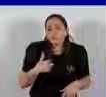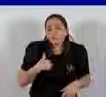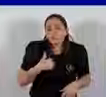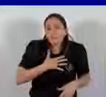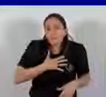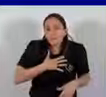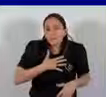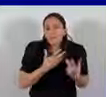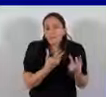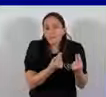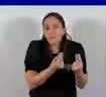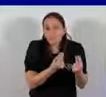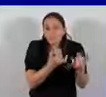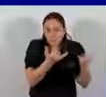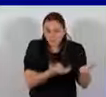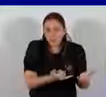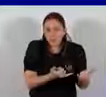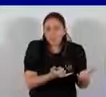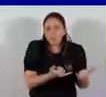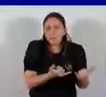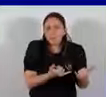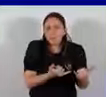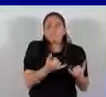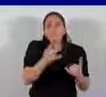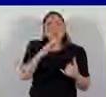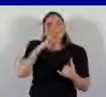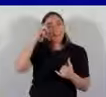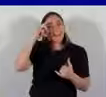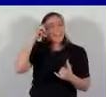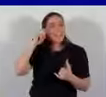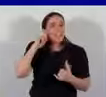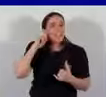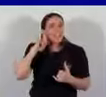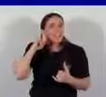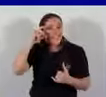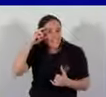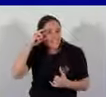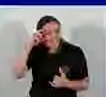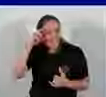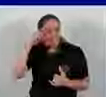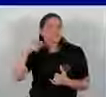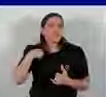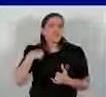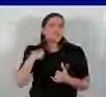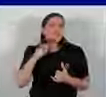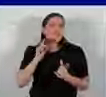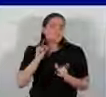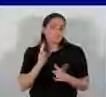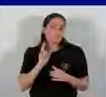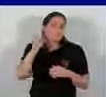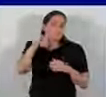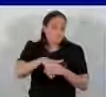That is also for me Of great value is the reggae